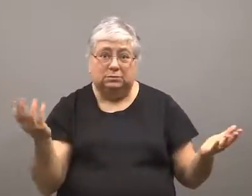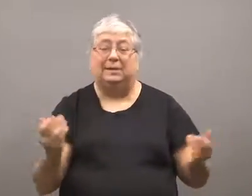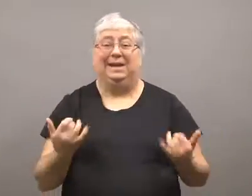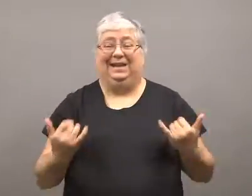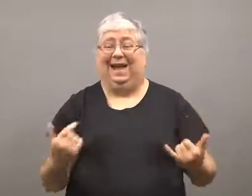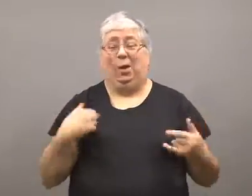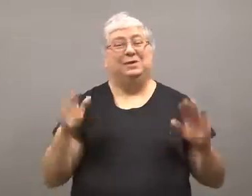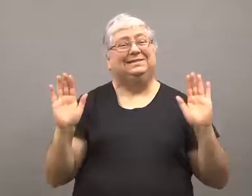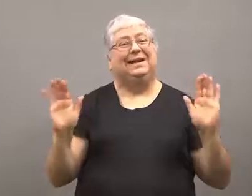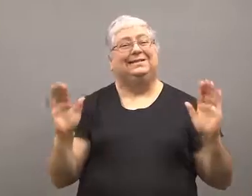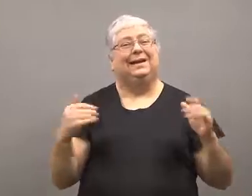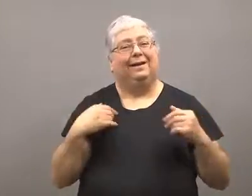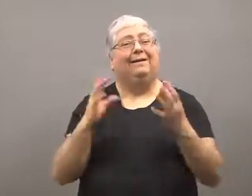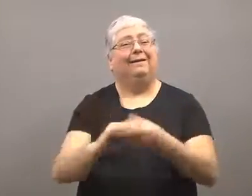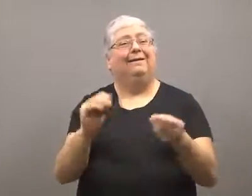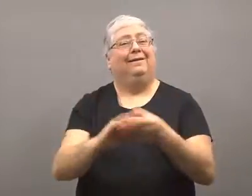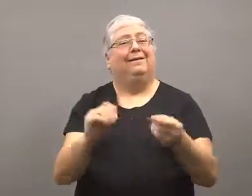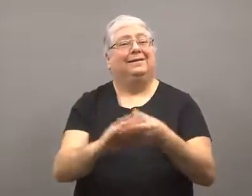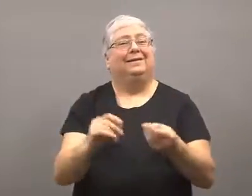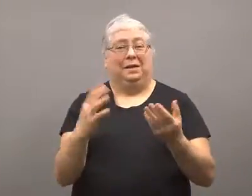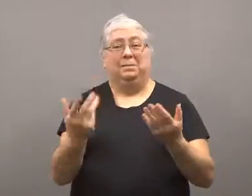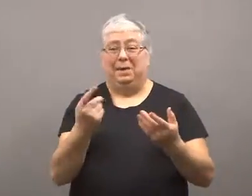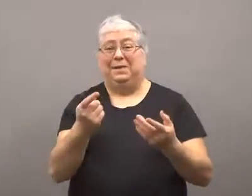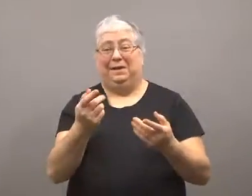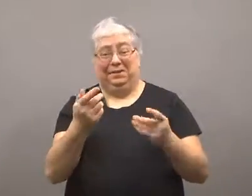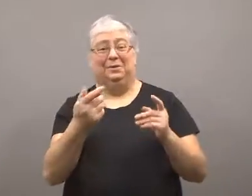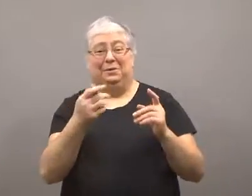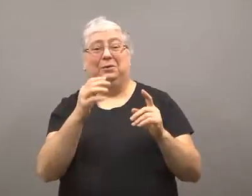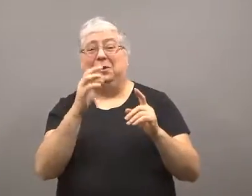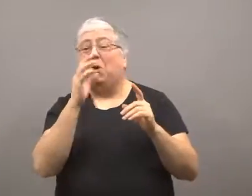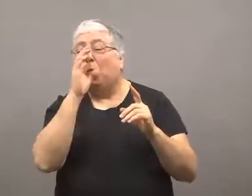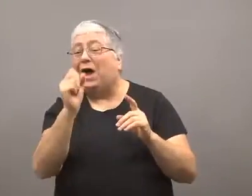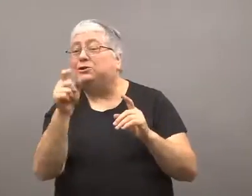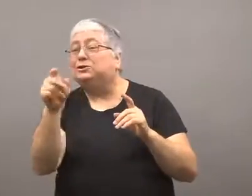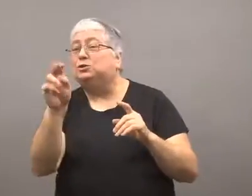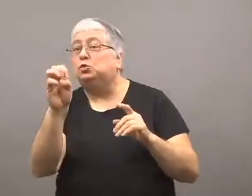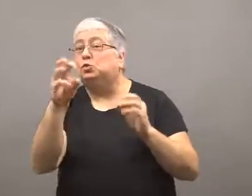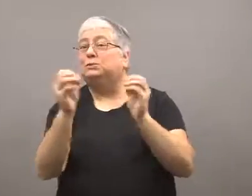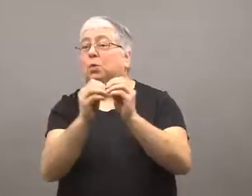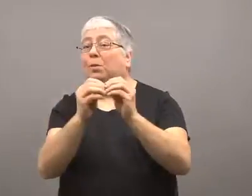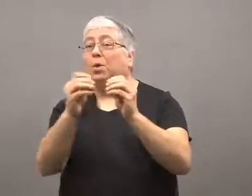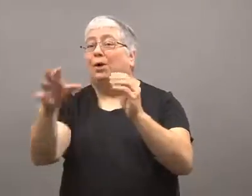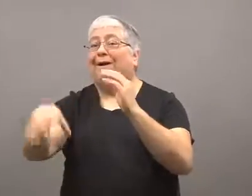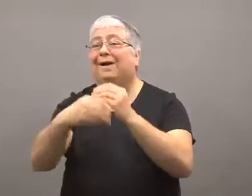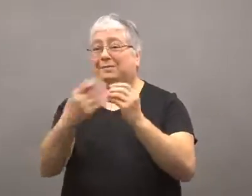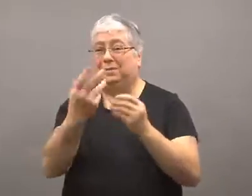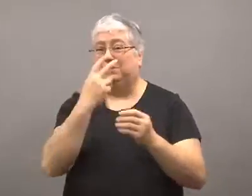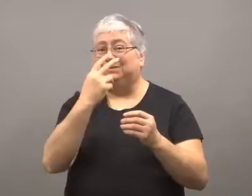I'm doing this story on Sunday, so by the time you see this on Tuesday,